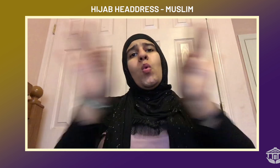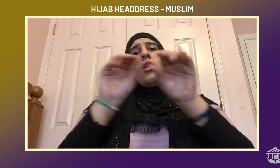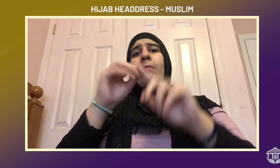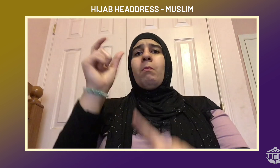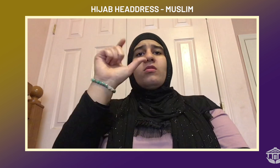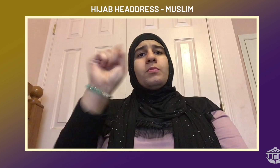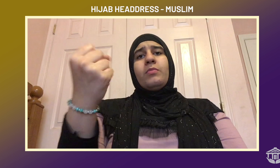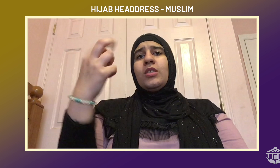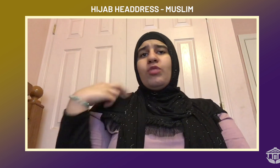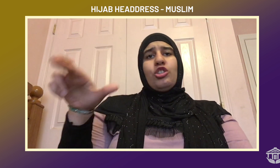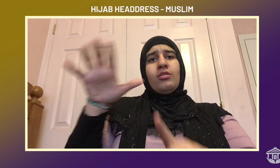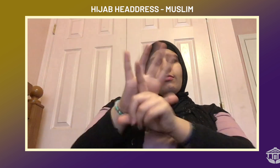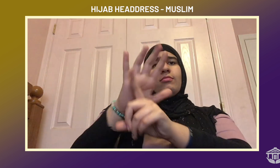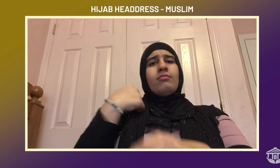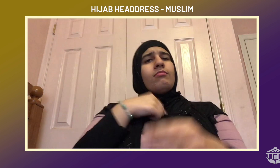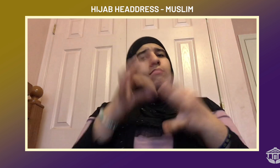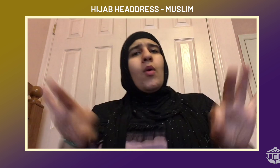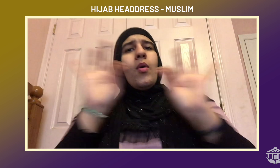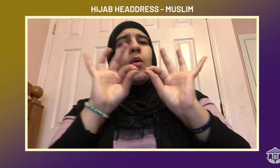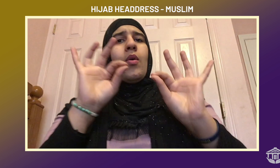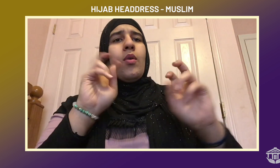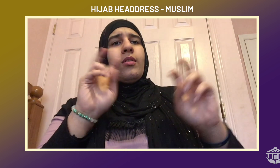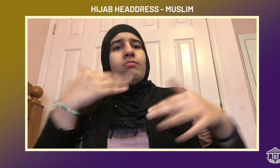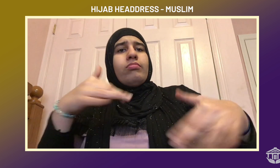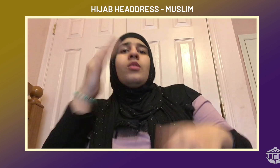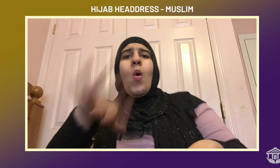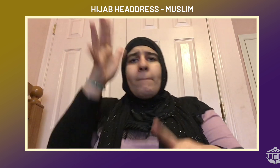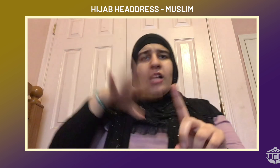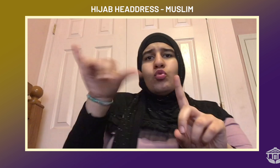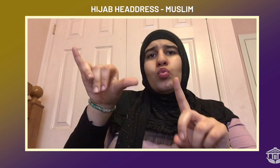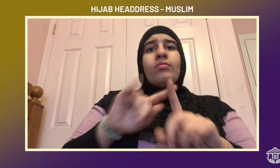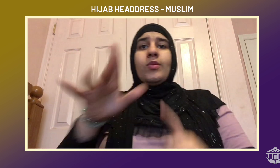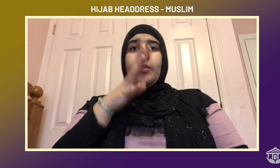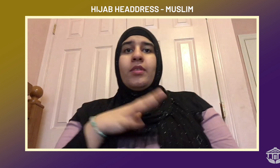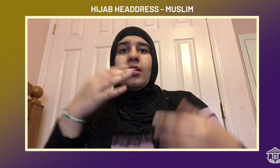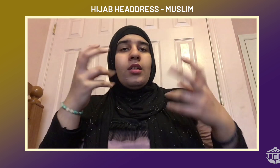looks so the hijab allows me to express that and is an important part of my muslim faith